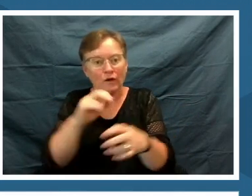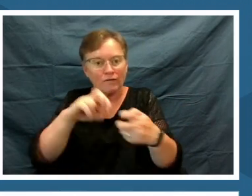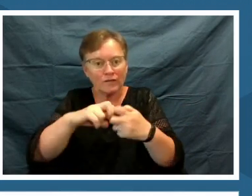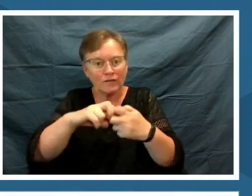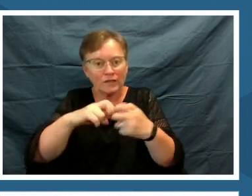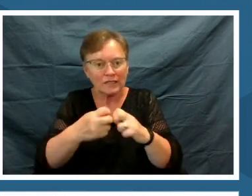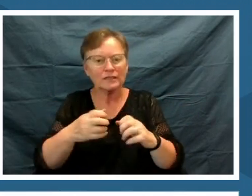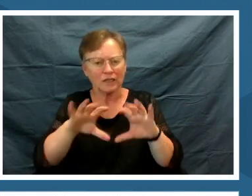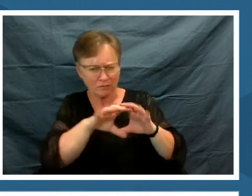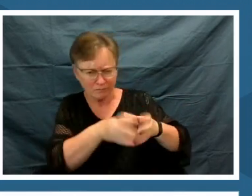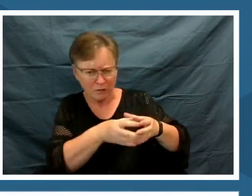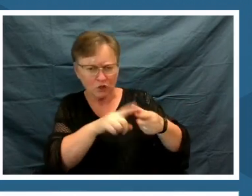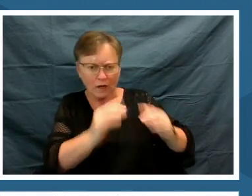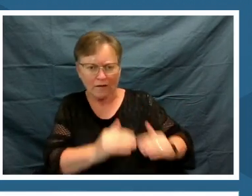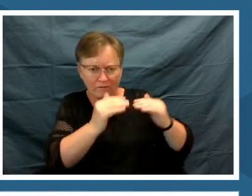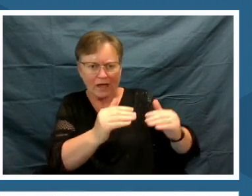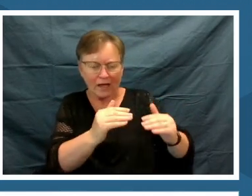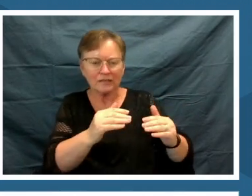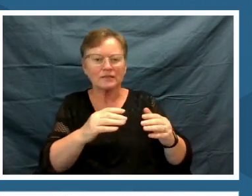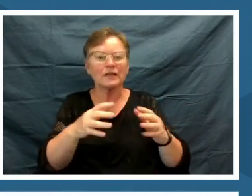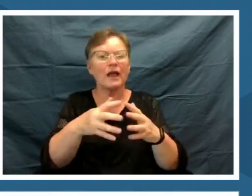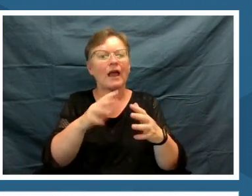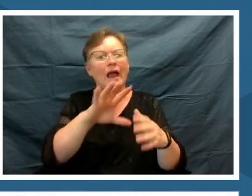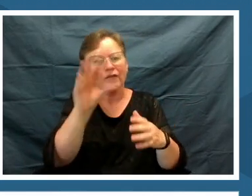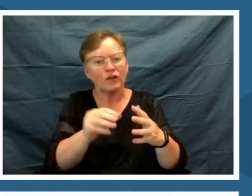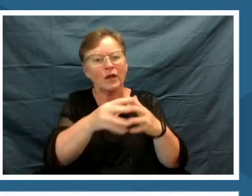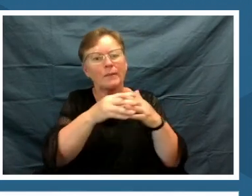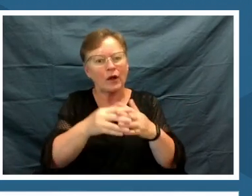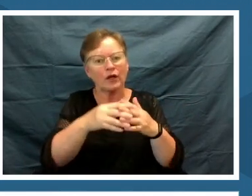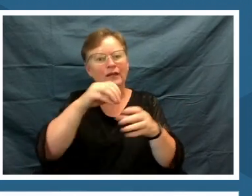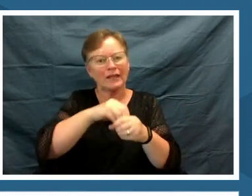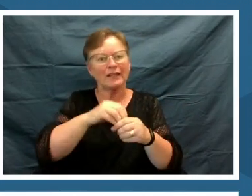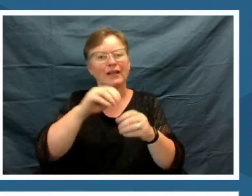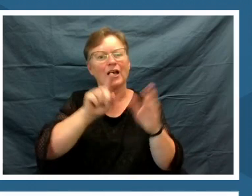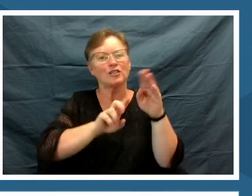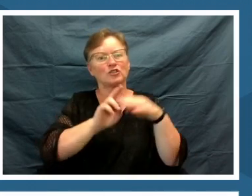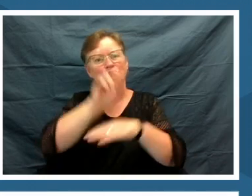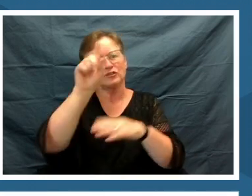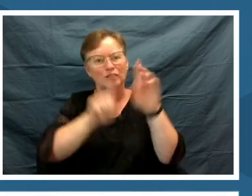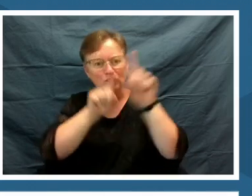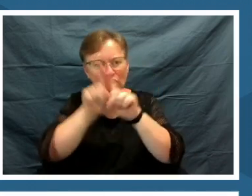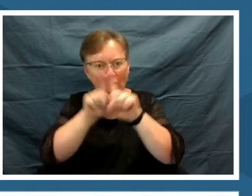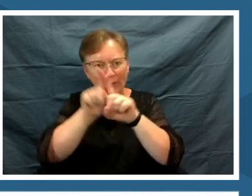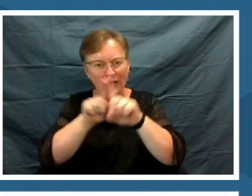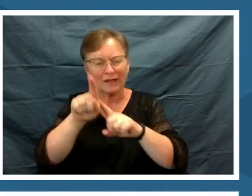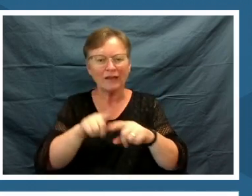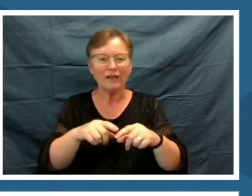astronomy for which he was awarded the 2022